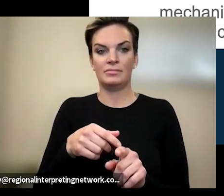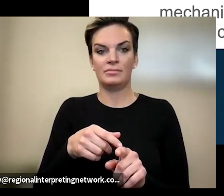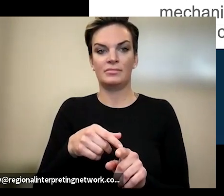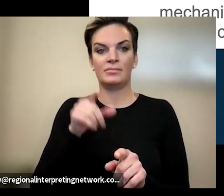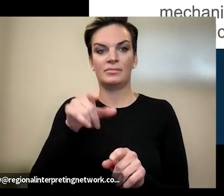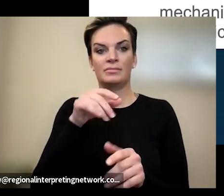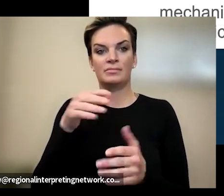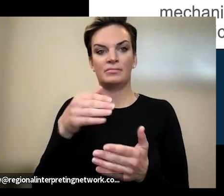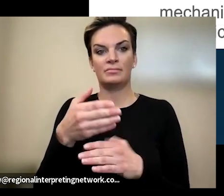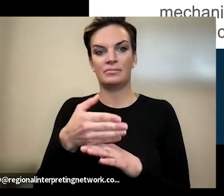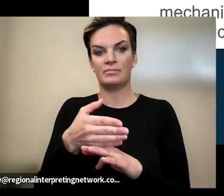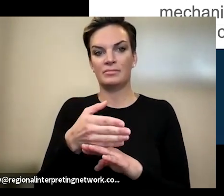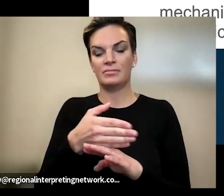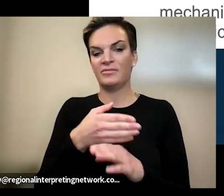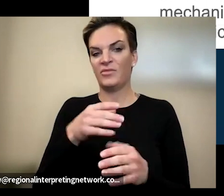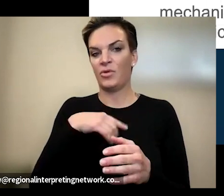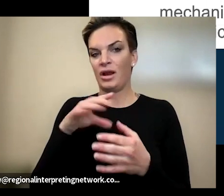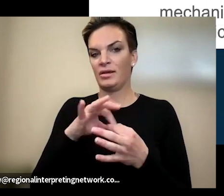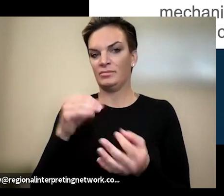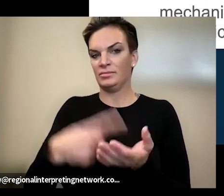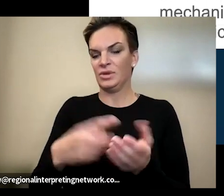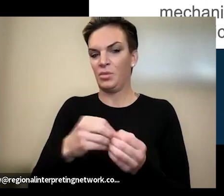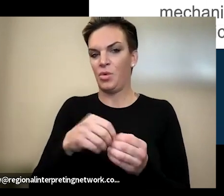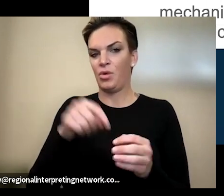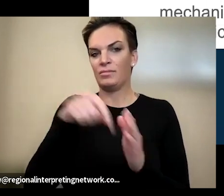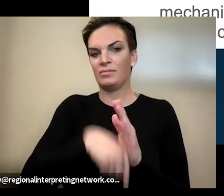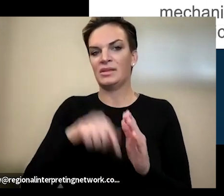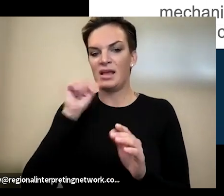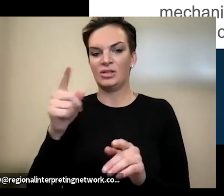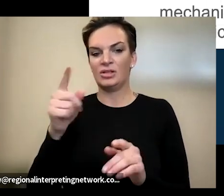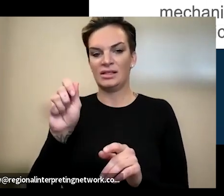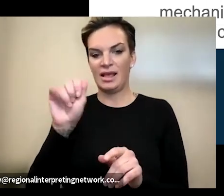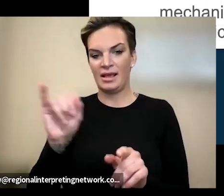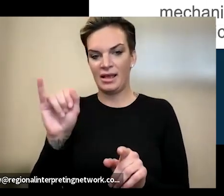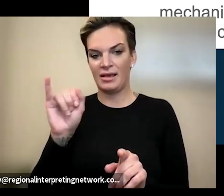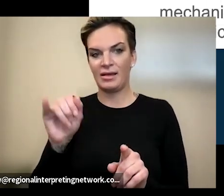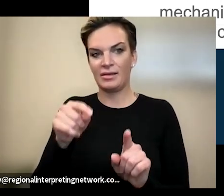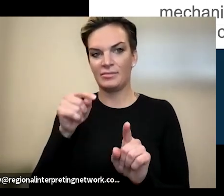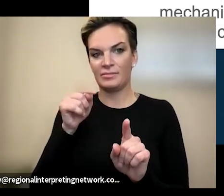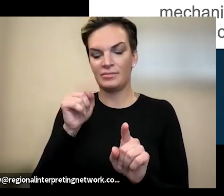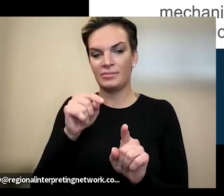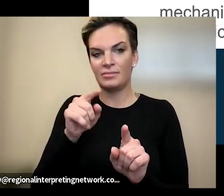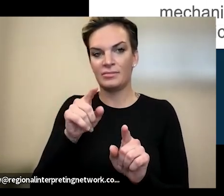not AI, but looking into peer-reviewed Open Access materials that are grounded in rigorous research JSTOR